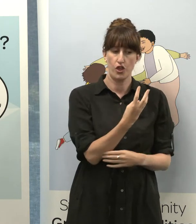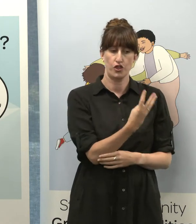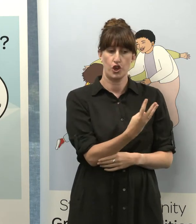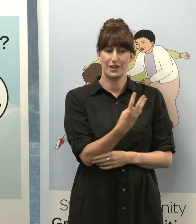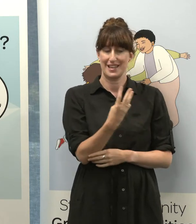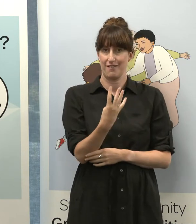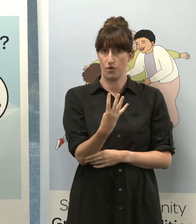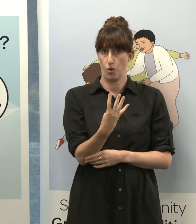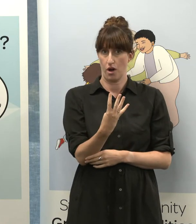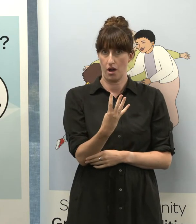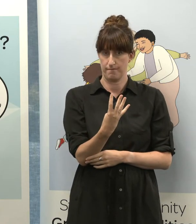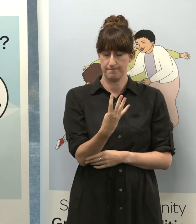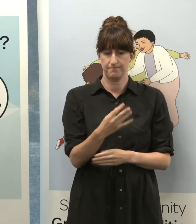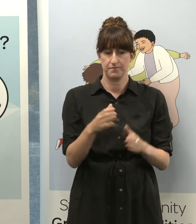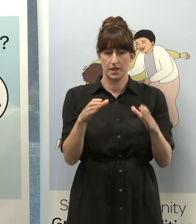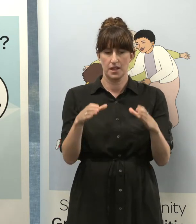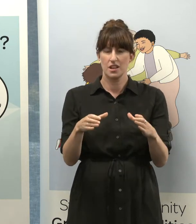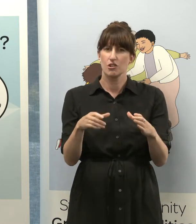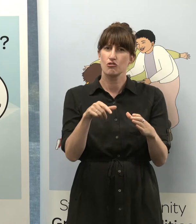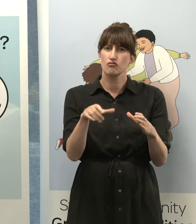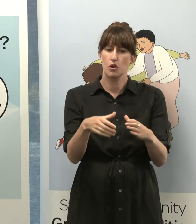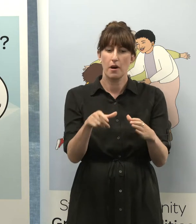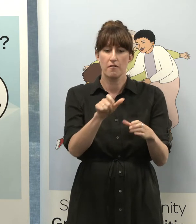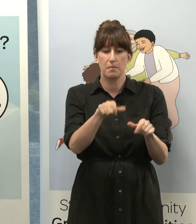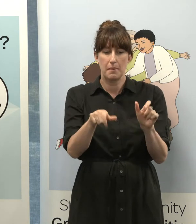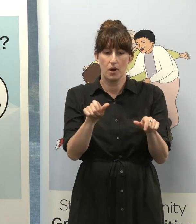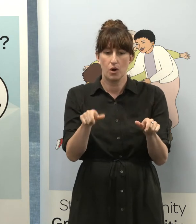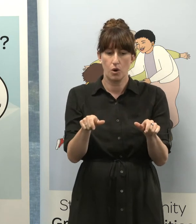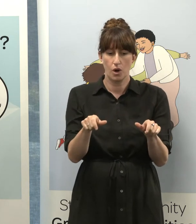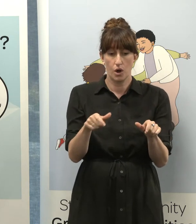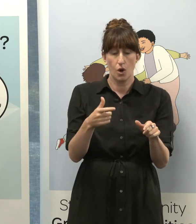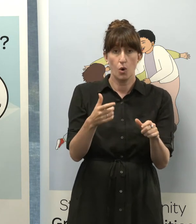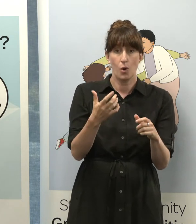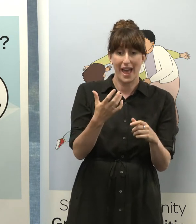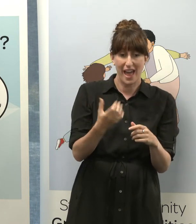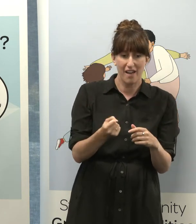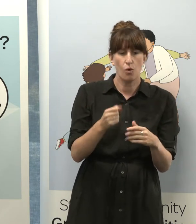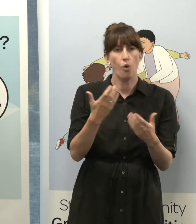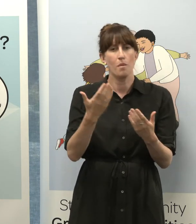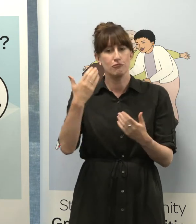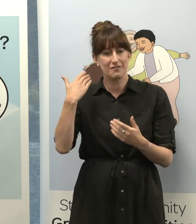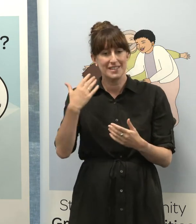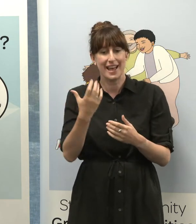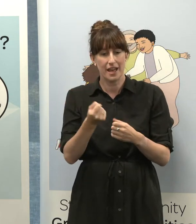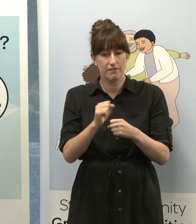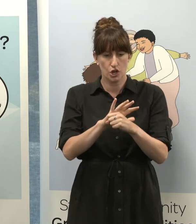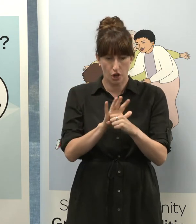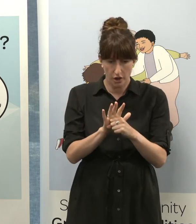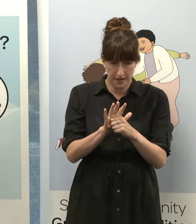As of today, that number is 34.